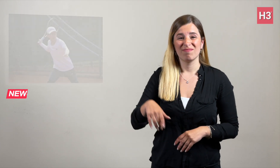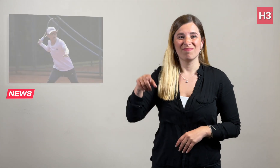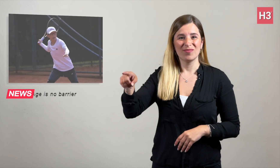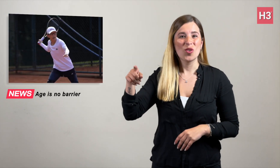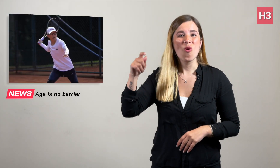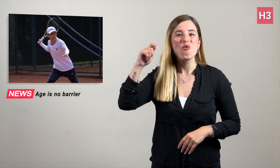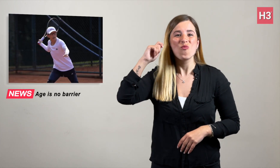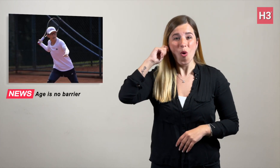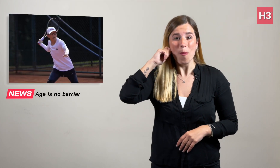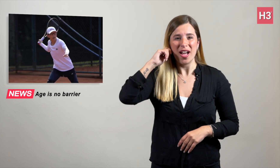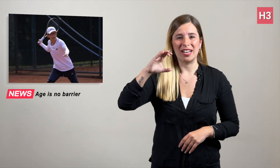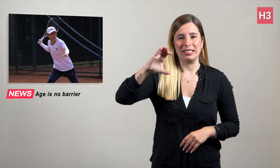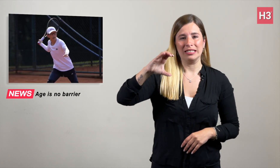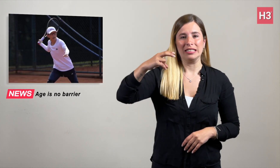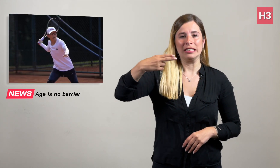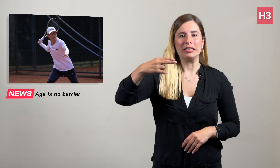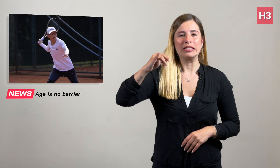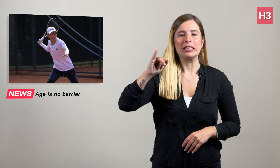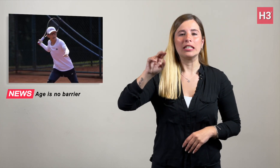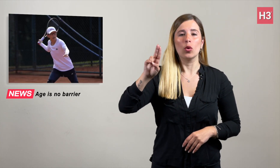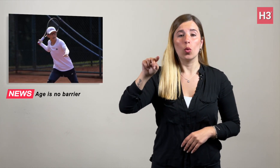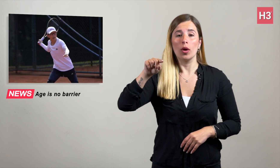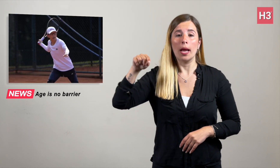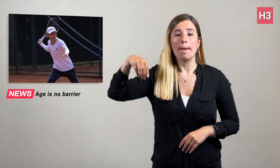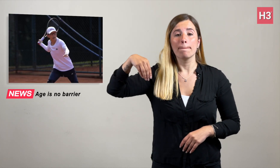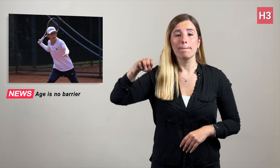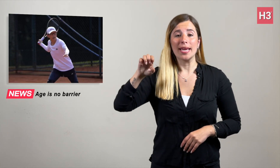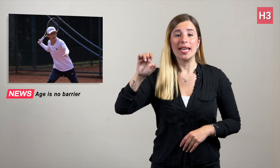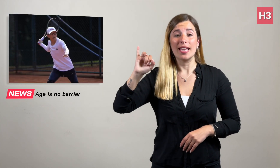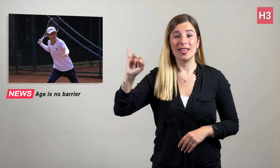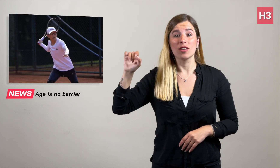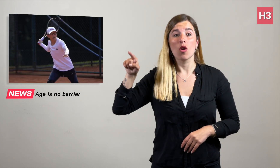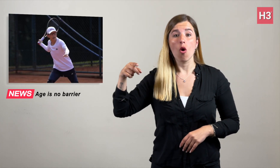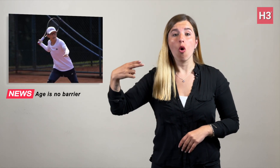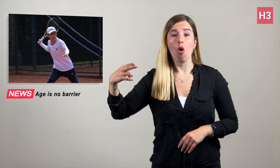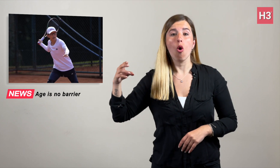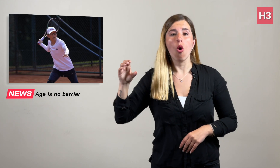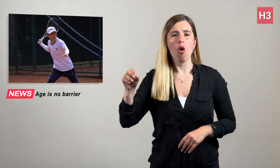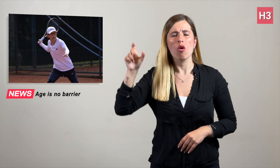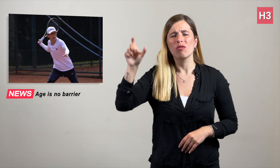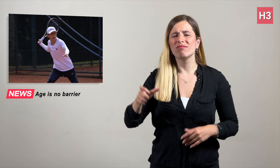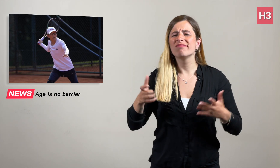Chiu-Mei Ho is a woman tennis player